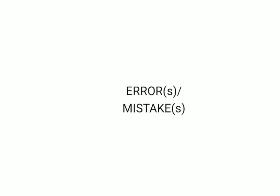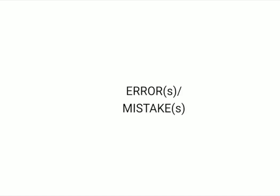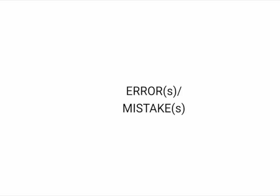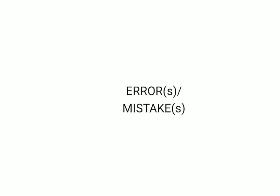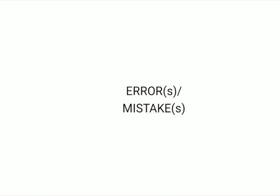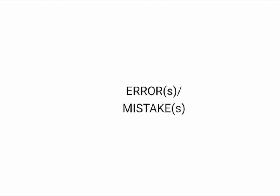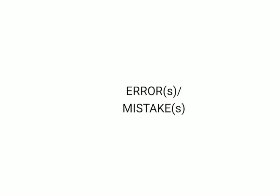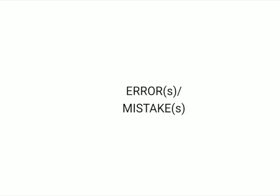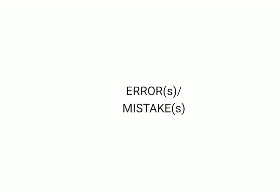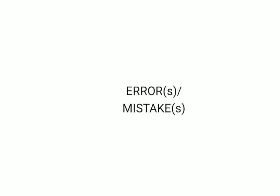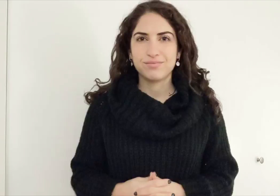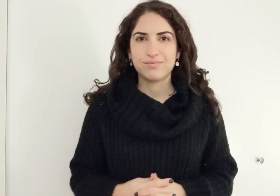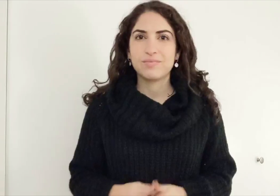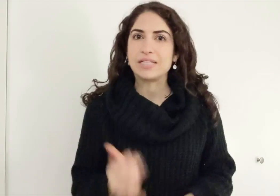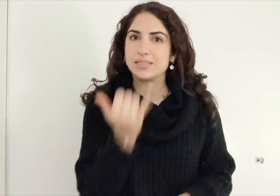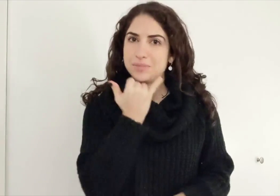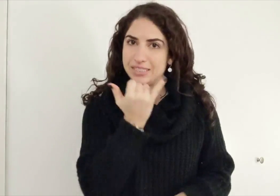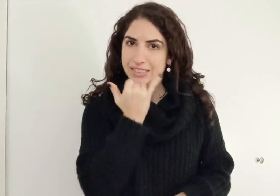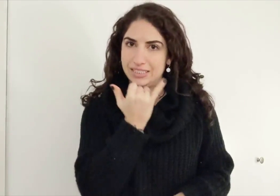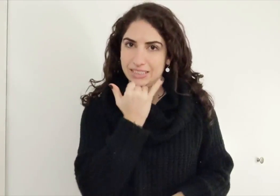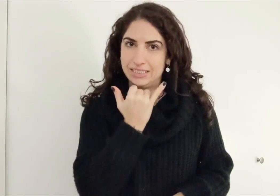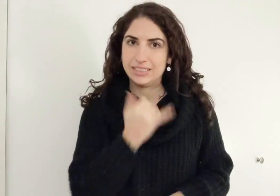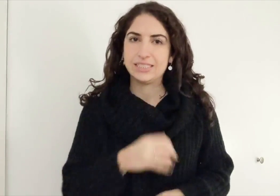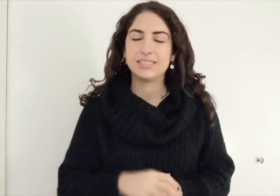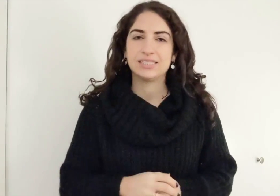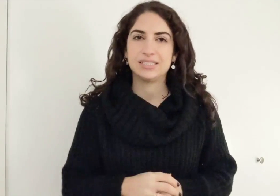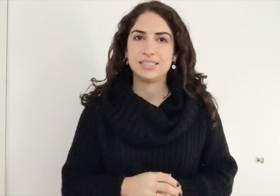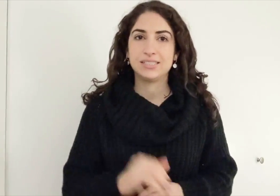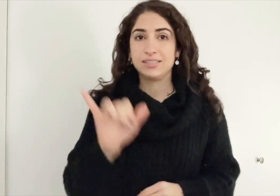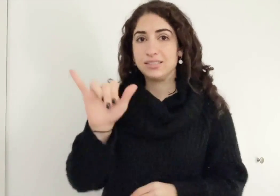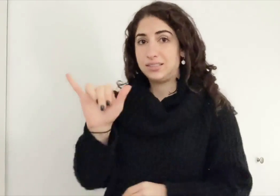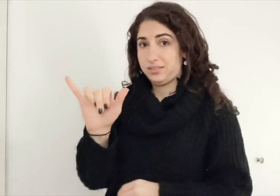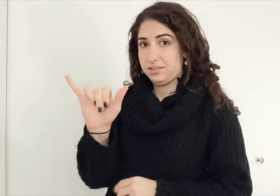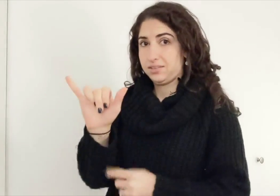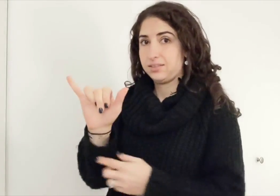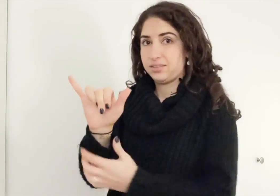MISTAKE. So it's the "Y"